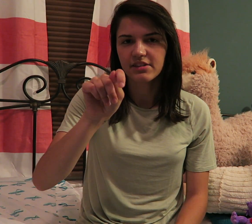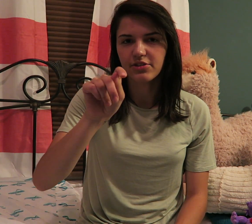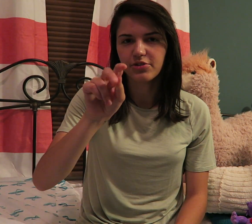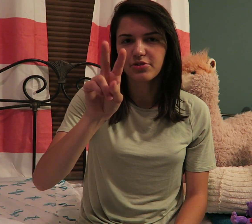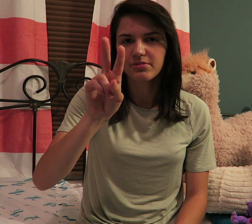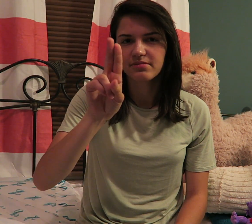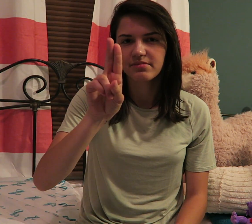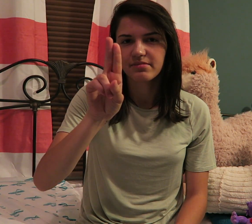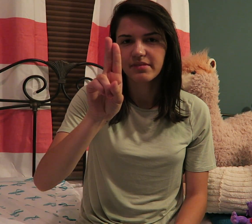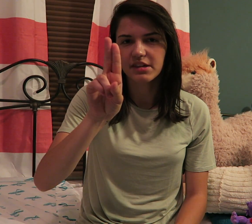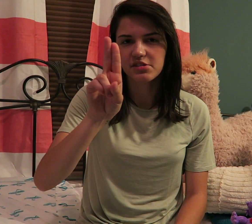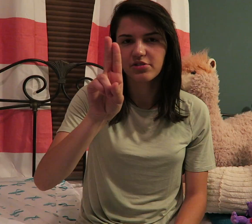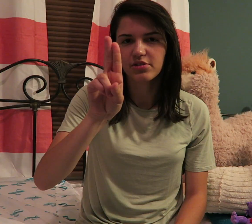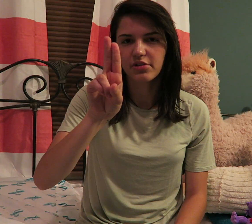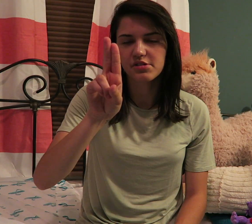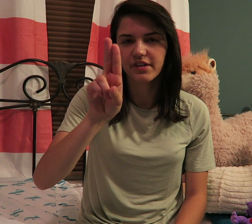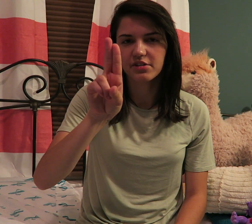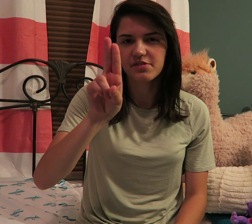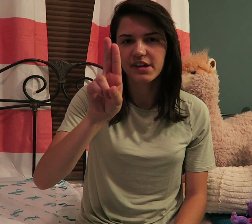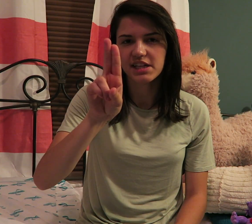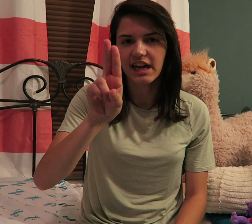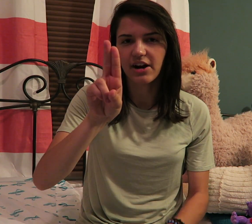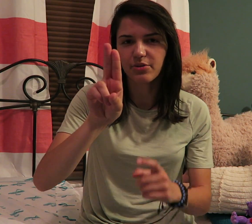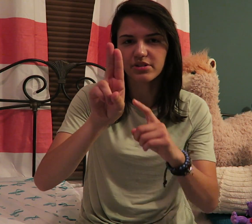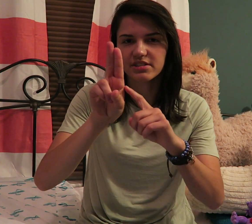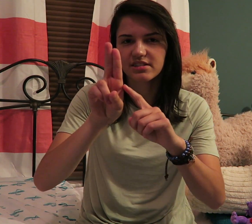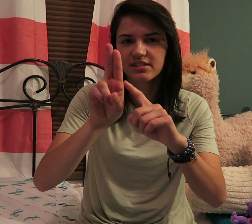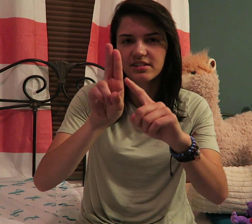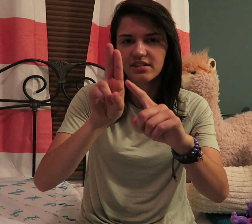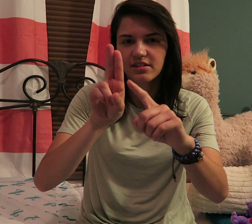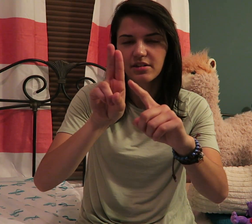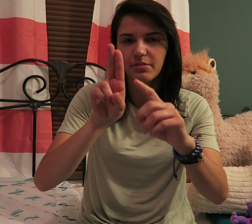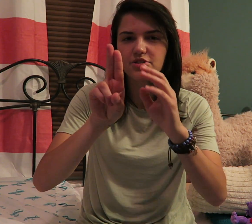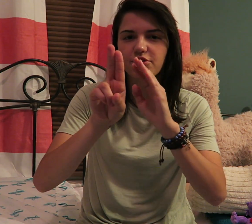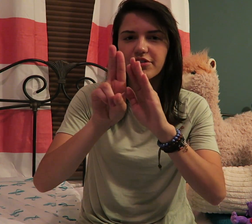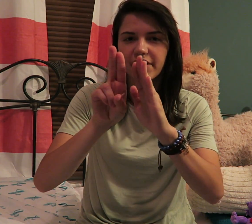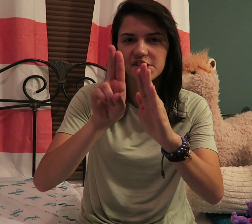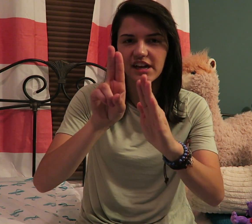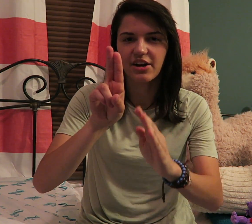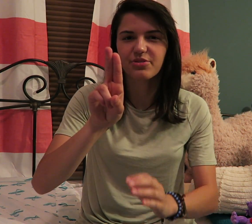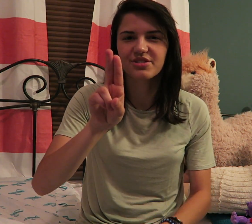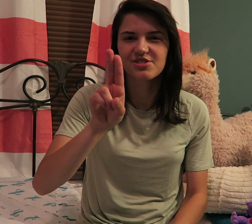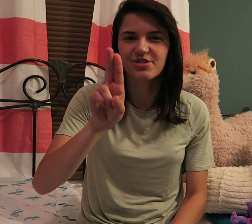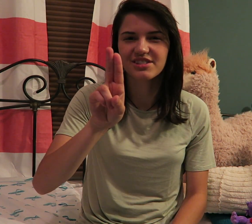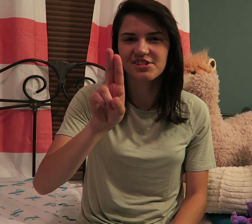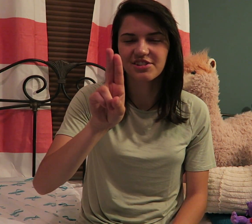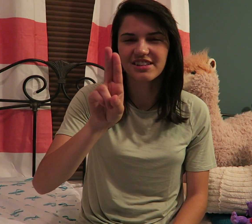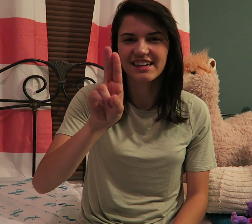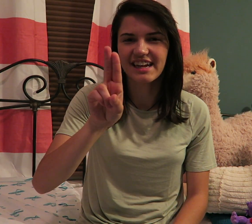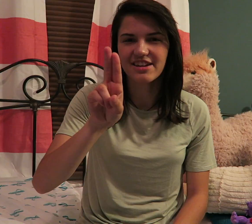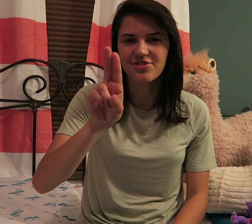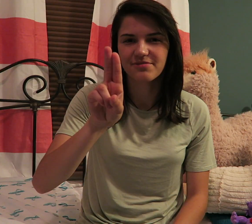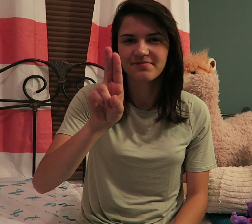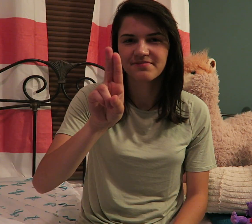U - is two closed fingers facing outward Be sure they're facing outwards so it doesn't look like an H.